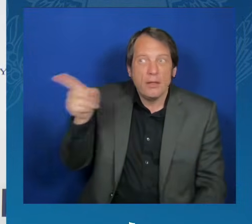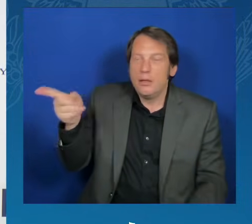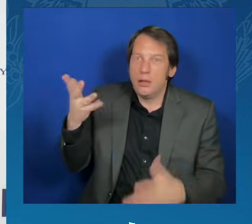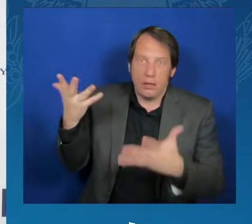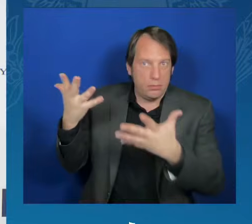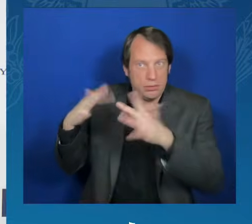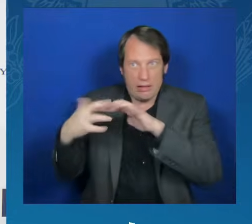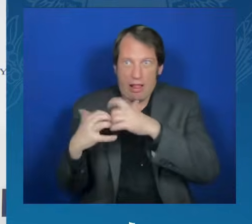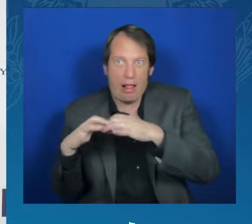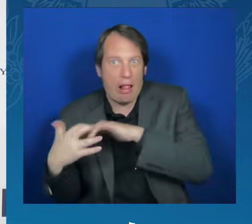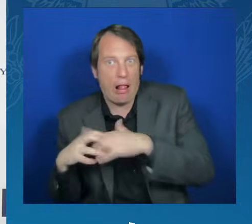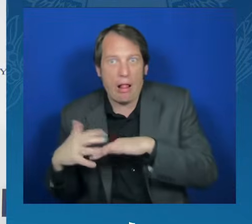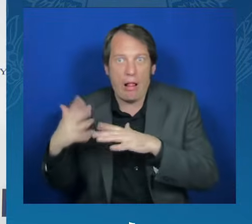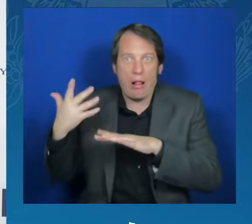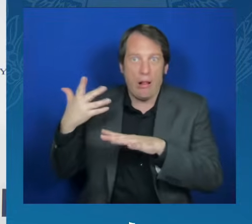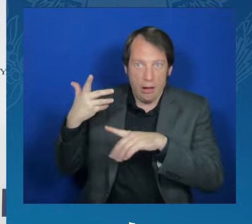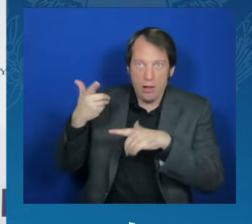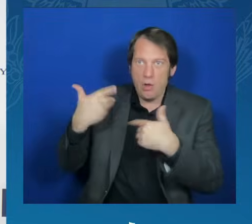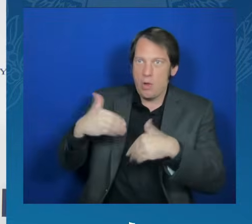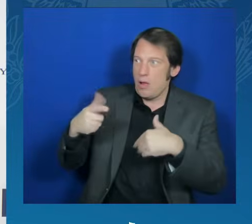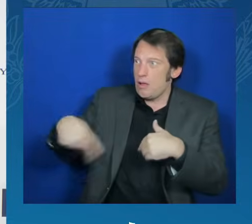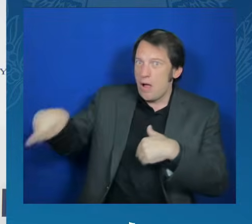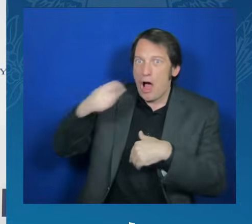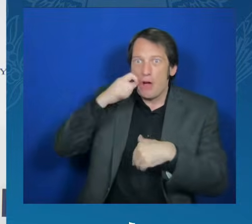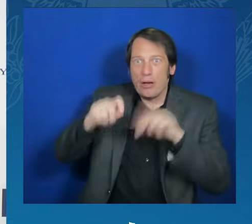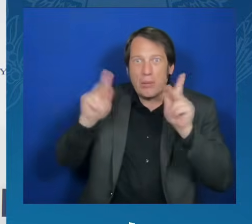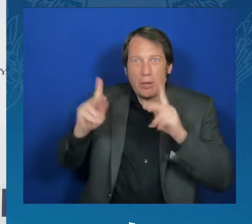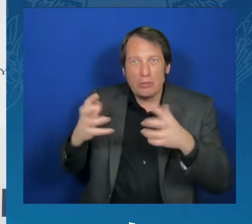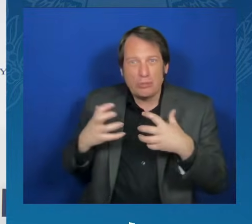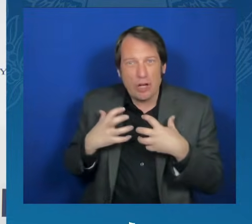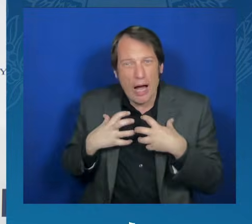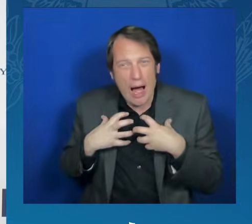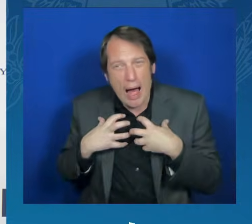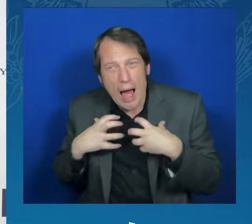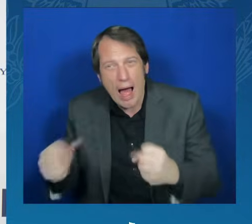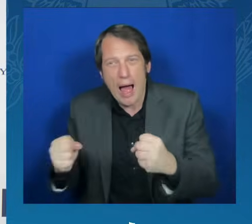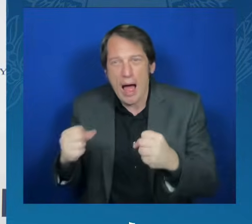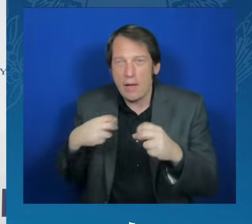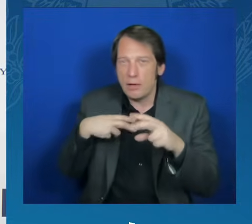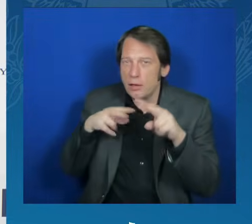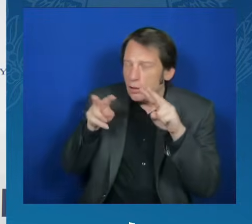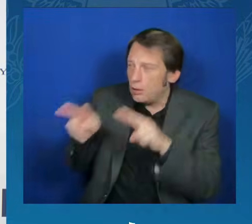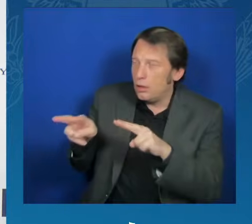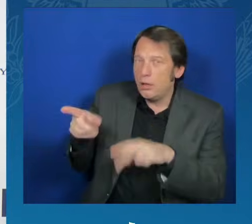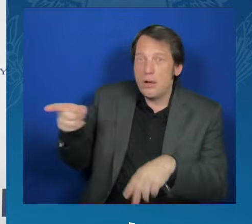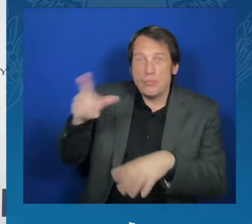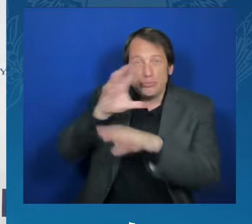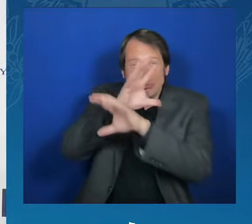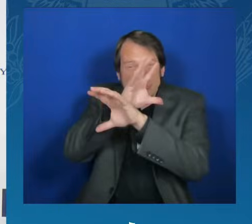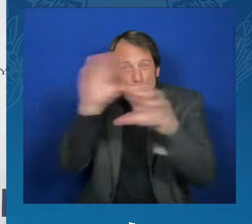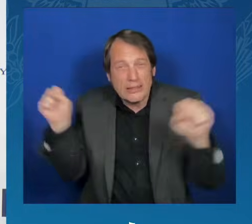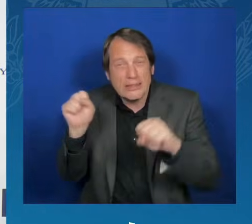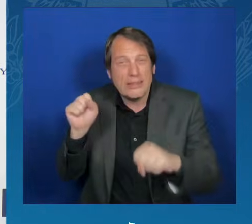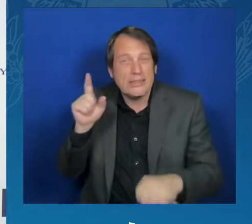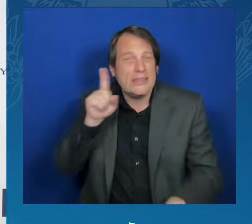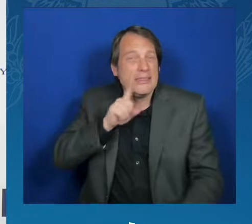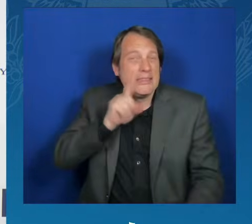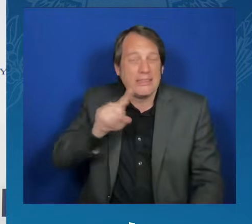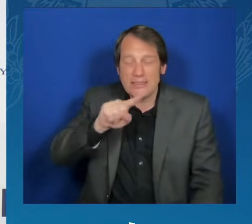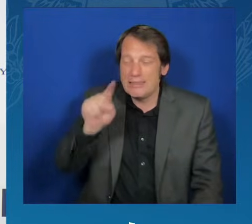along with the leadership of President Zelenskyy and the 50-nation coalition the United States has led,